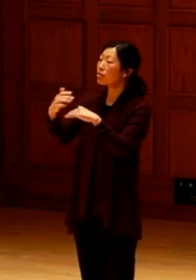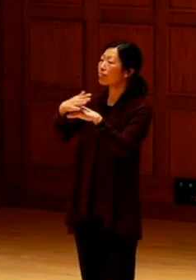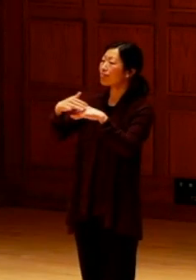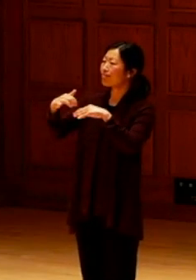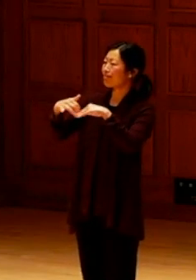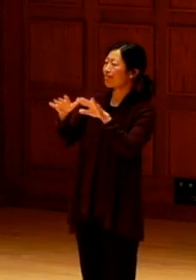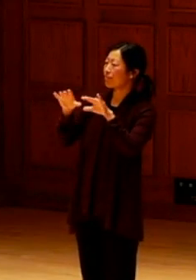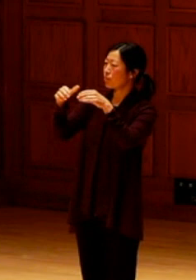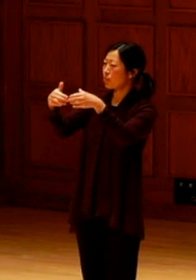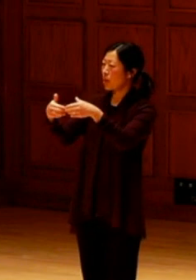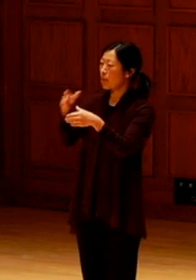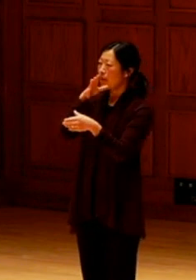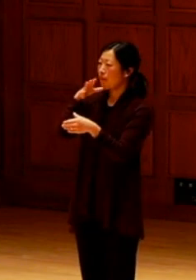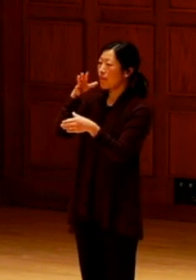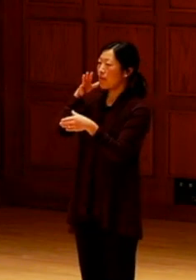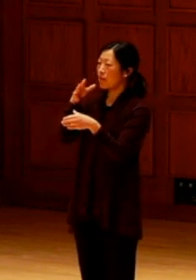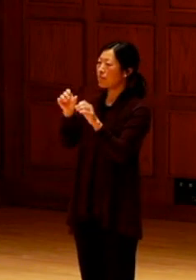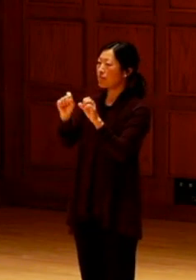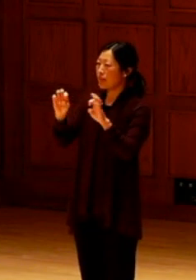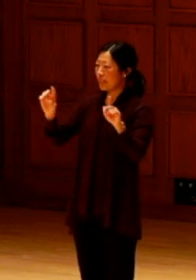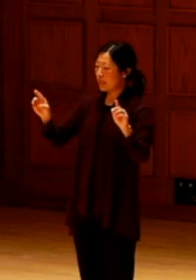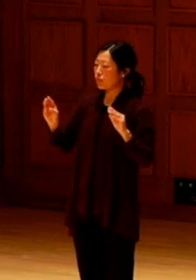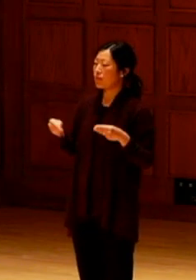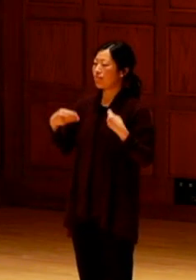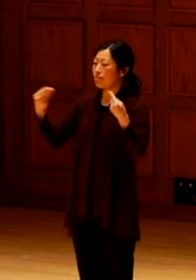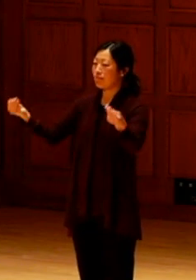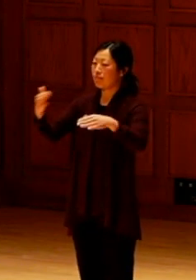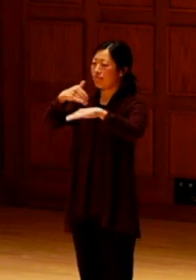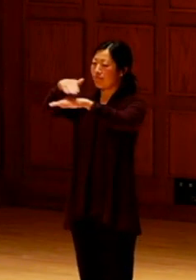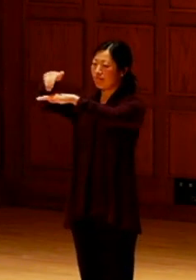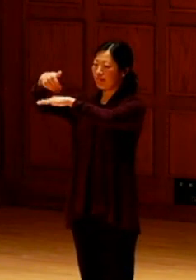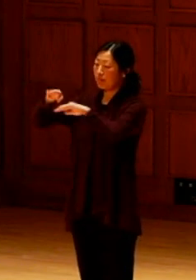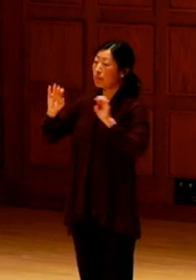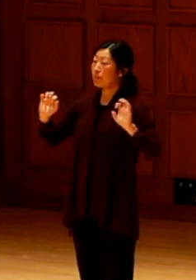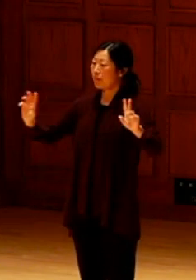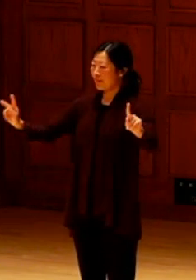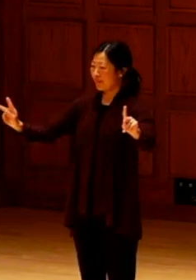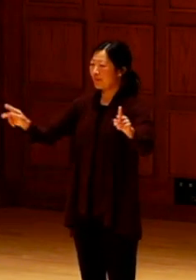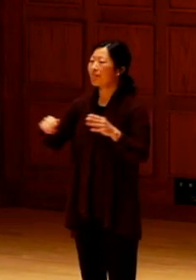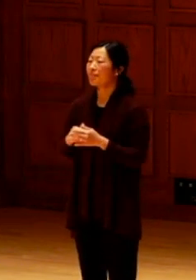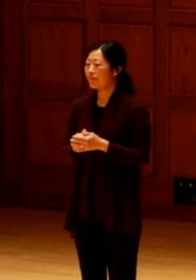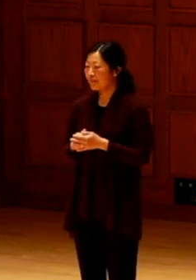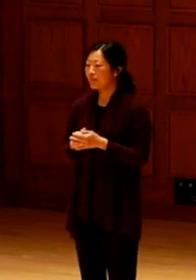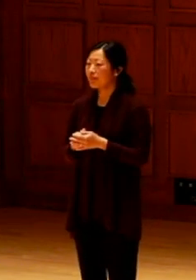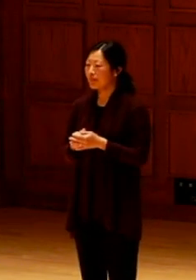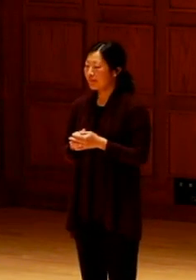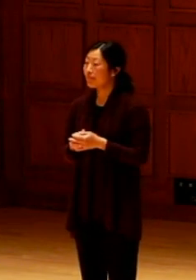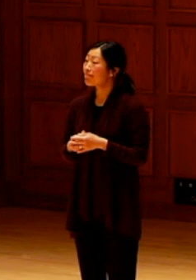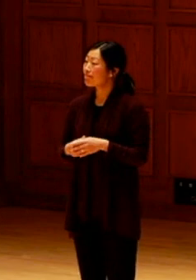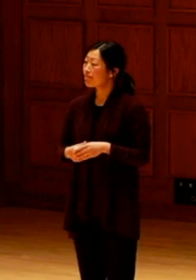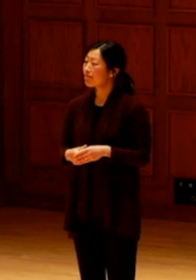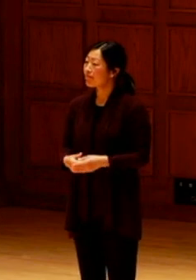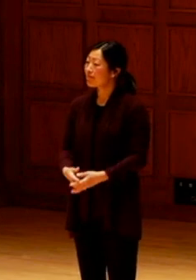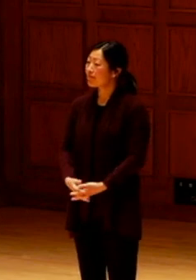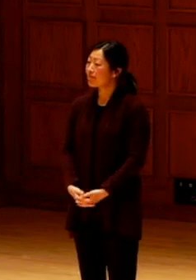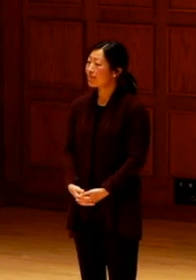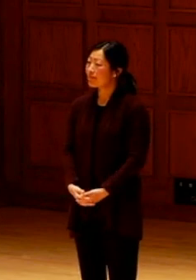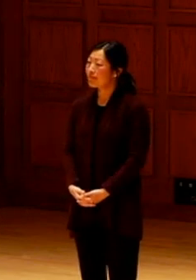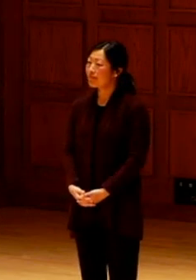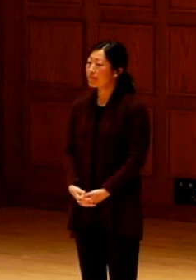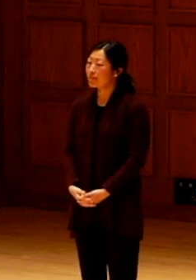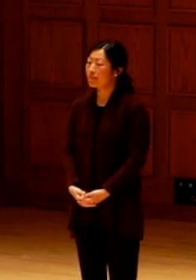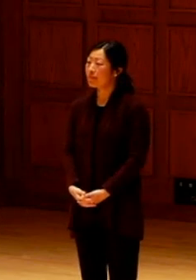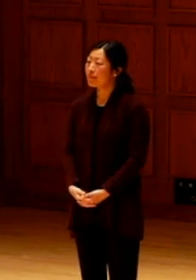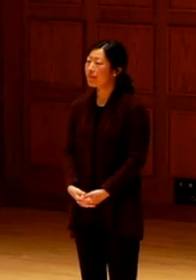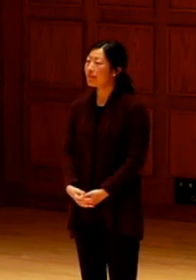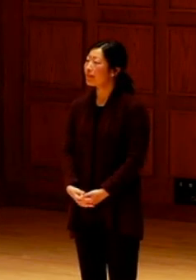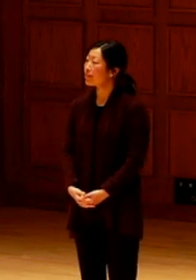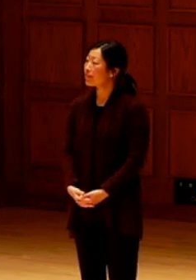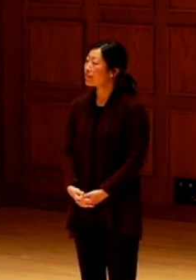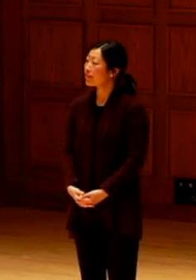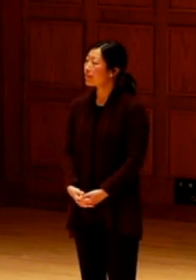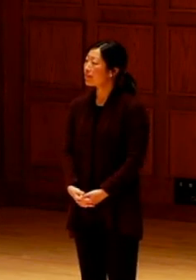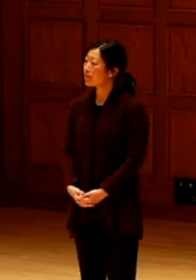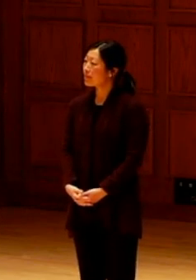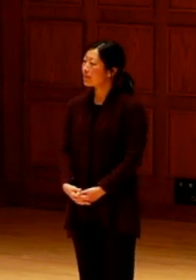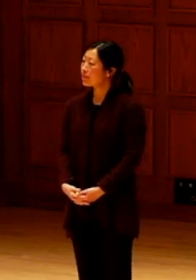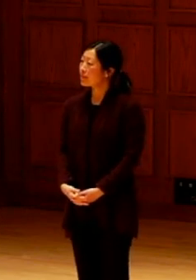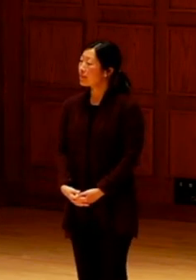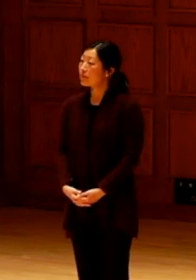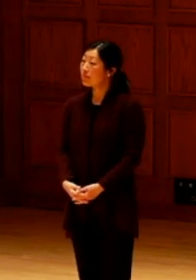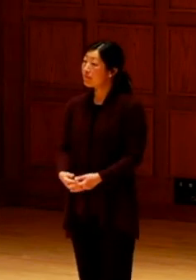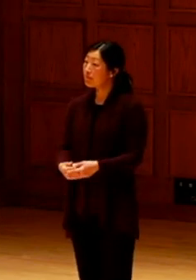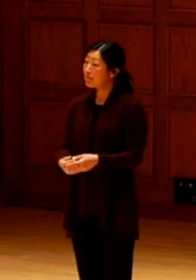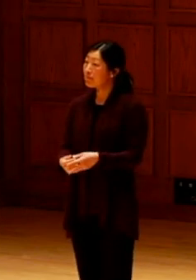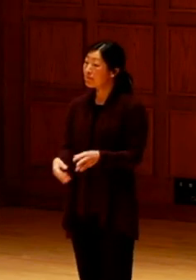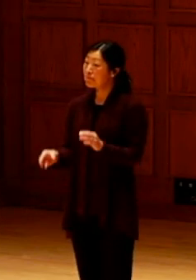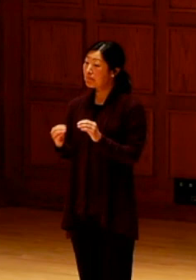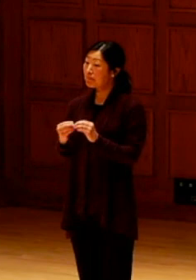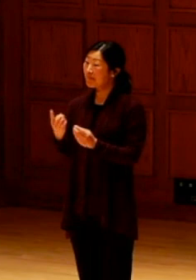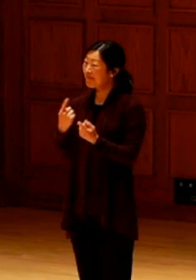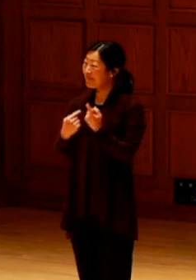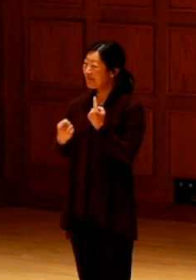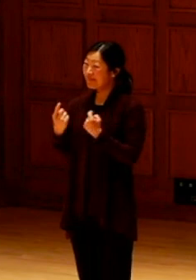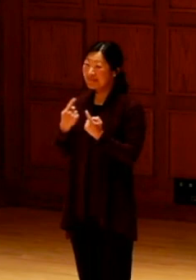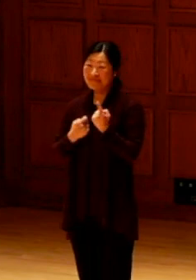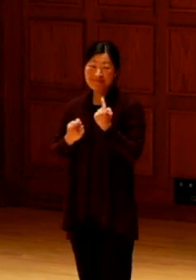able to return their seeds to them.